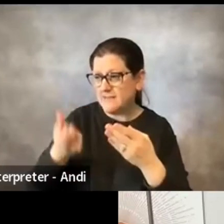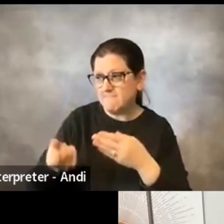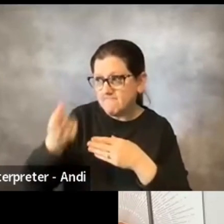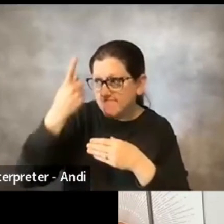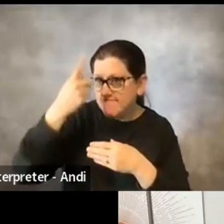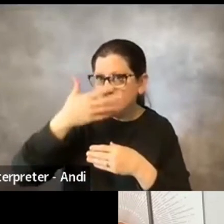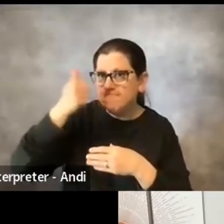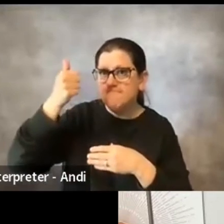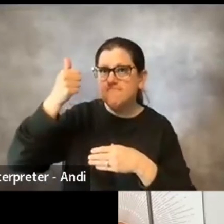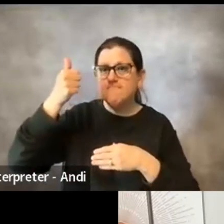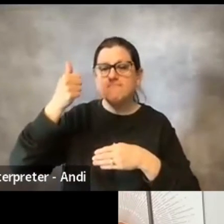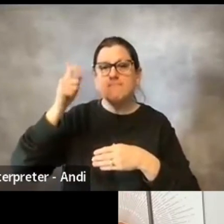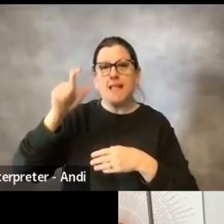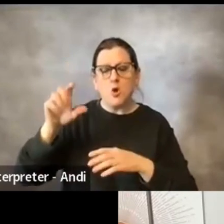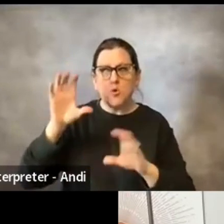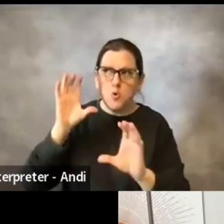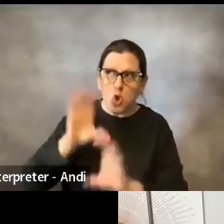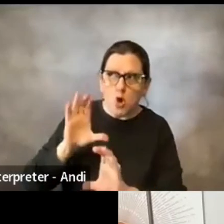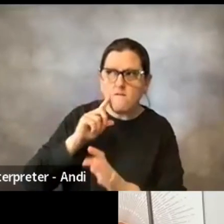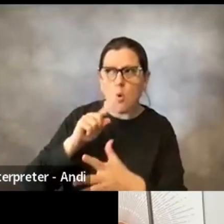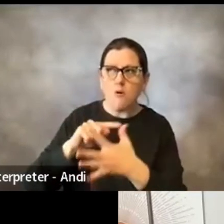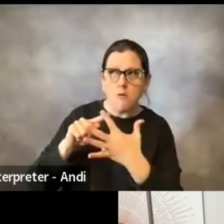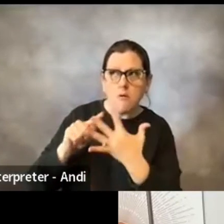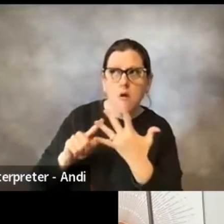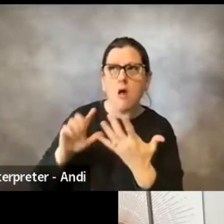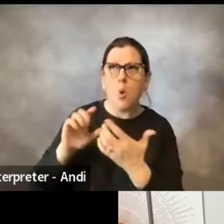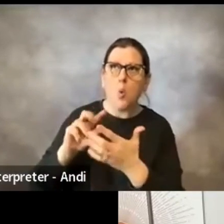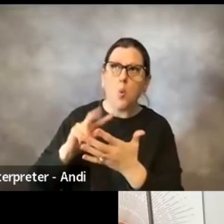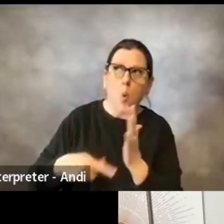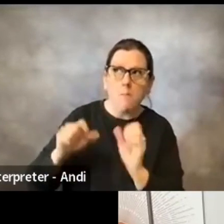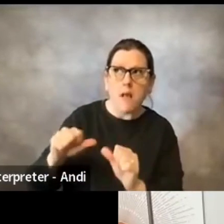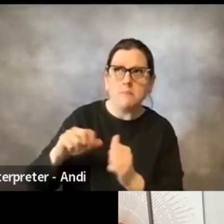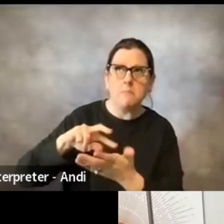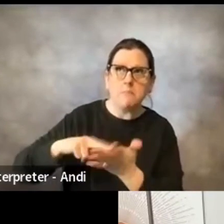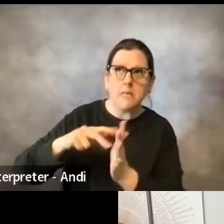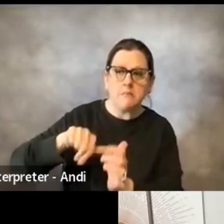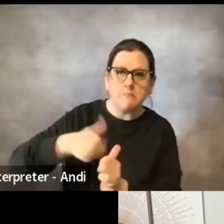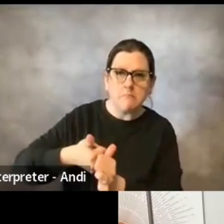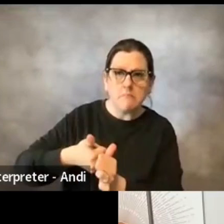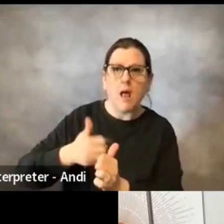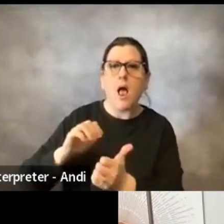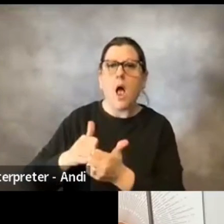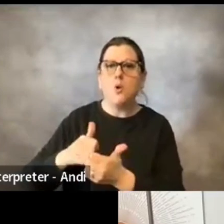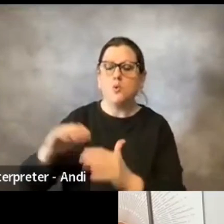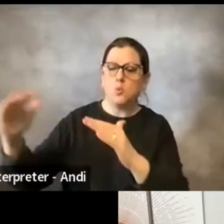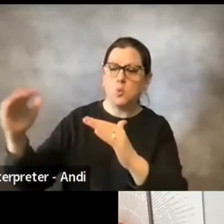they need to be looking for this, what this might mean, how to de escalate how to work with someone who's living with a